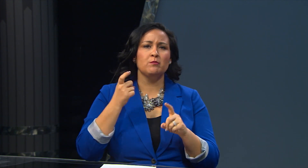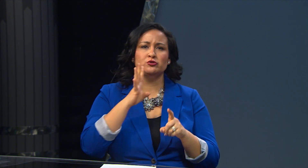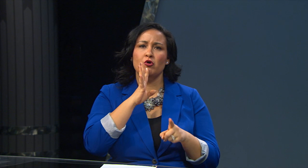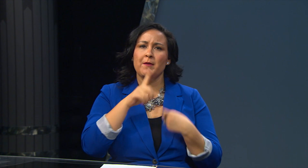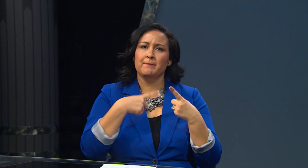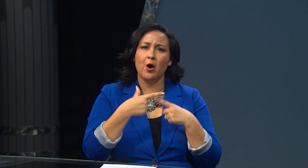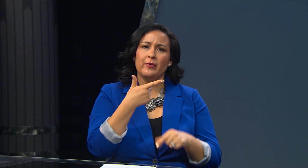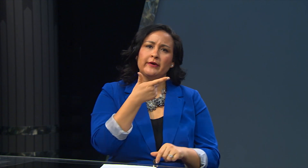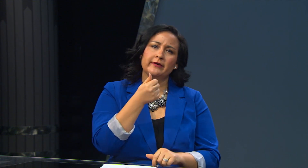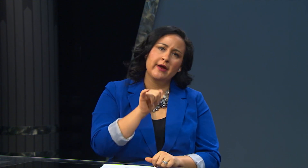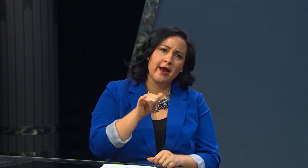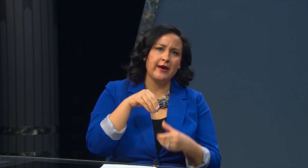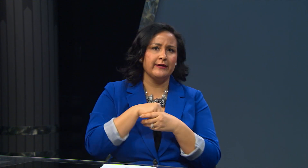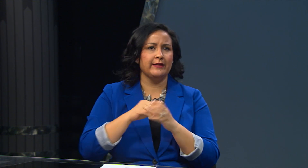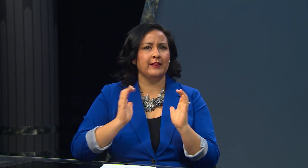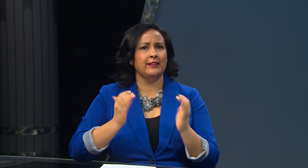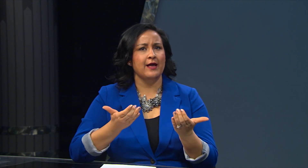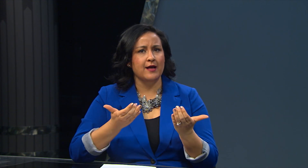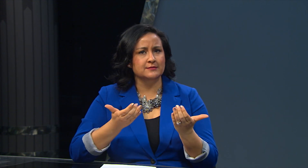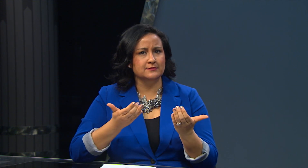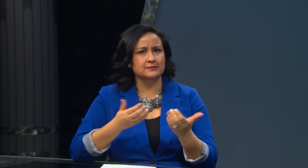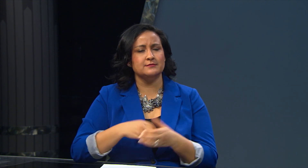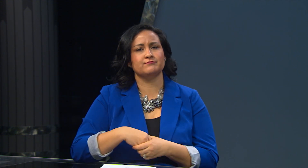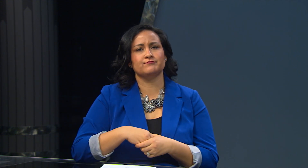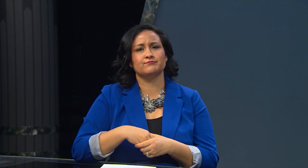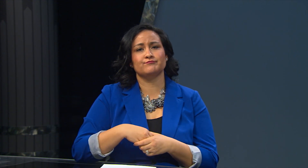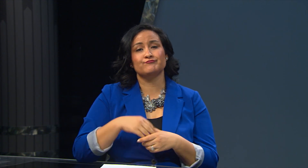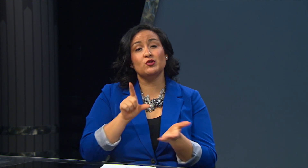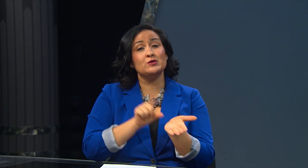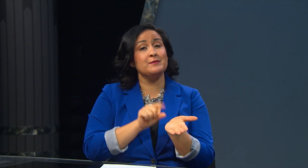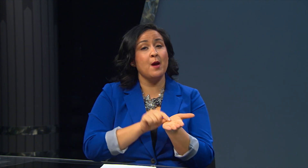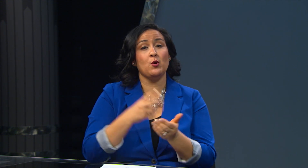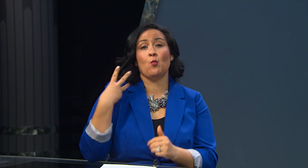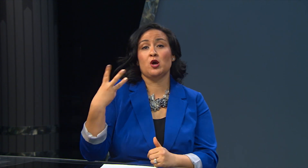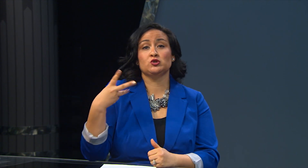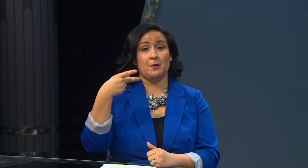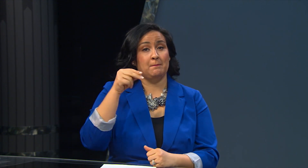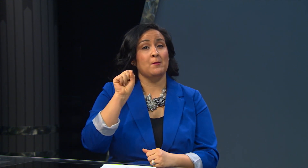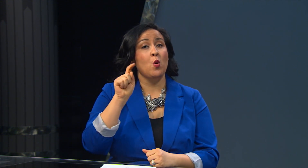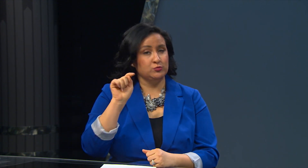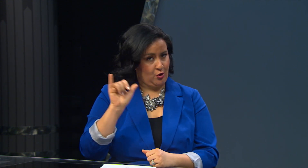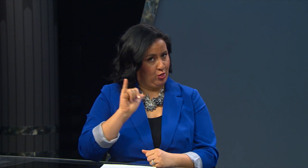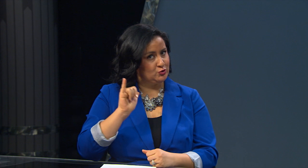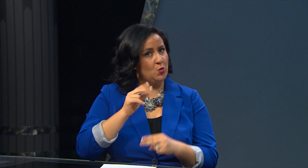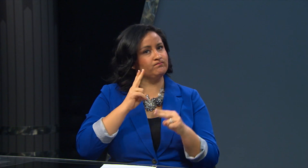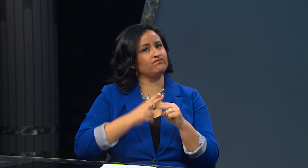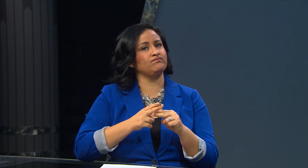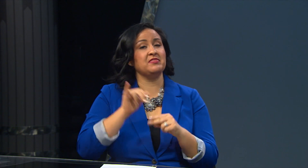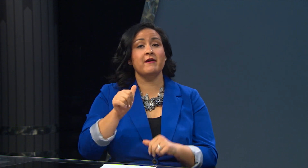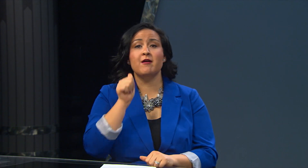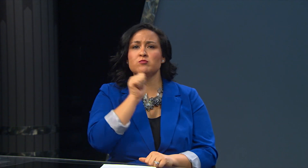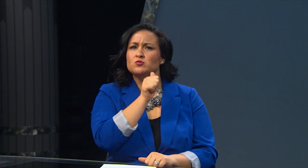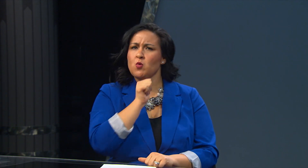IN ARIZONA, LAWS PROHIBIT TEACHERS FROM PROMOTING HOMOSEXUALITY IN THE CLASSROOM. THE WASHINGTON